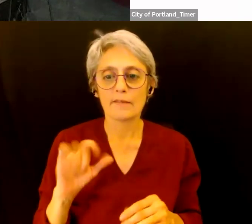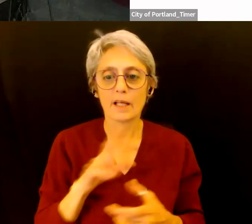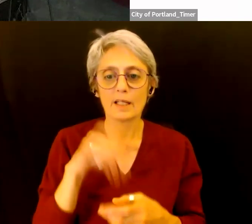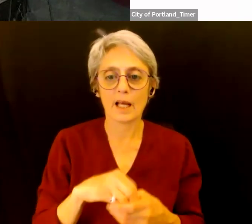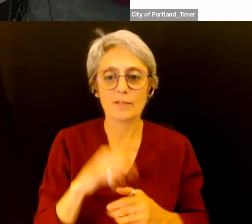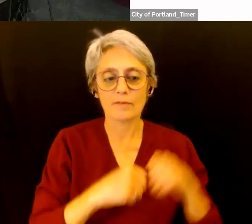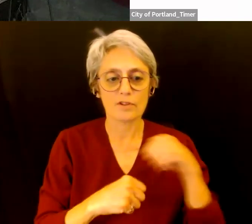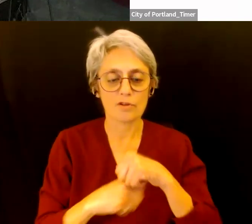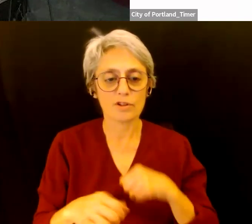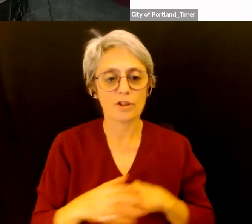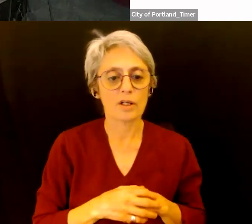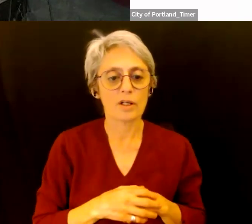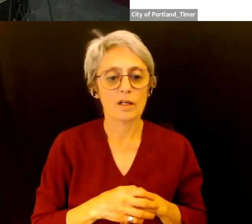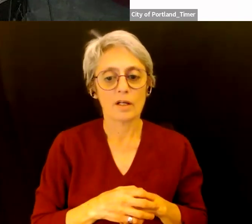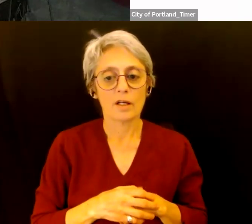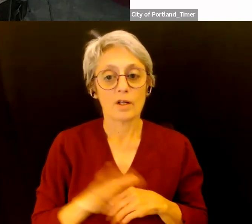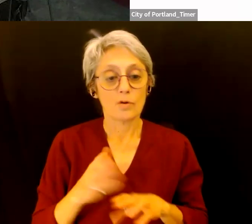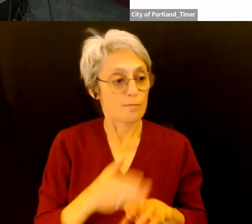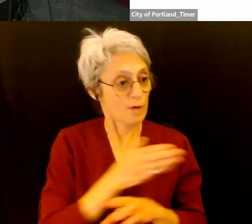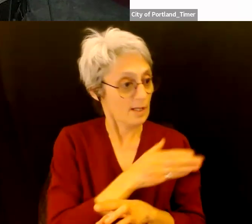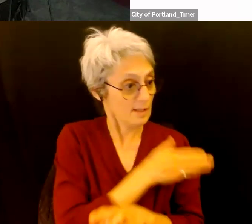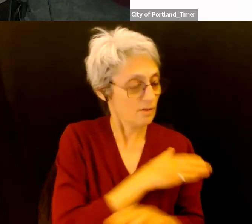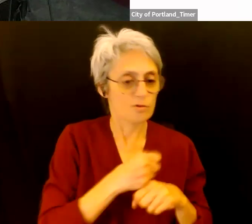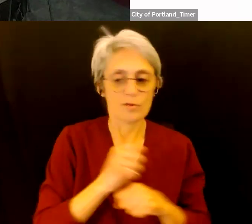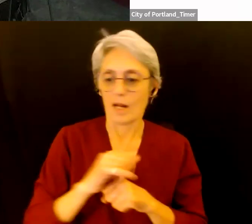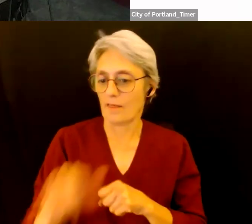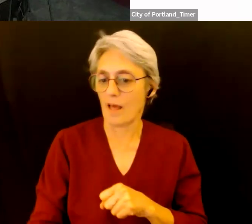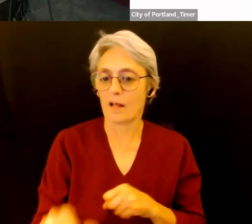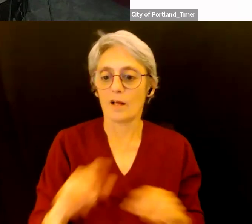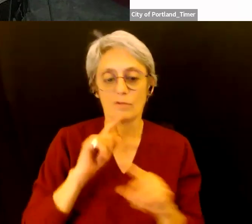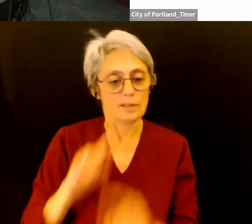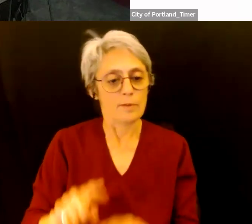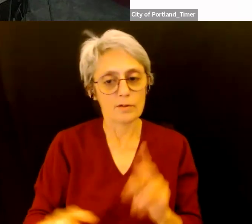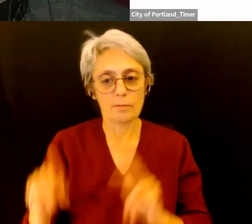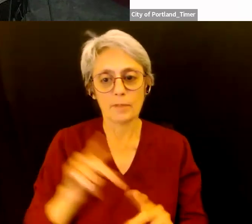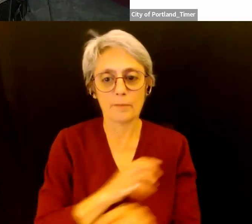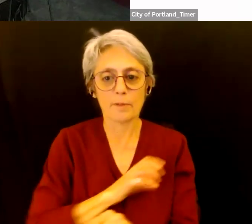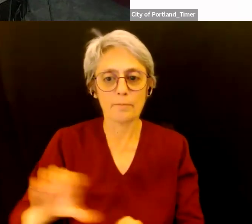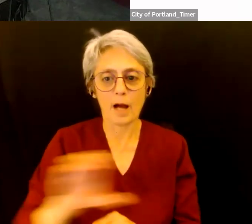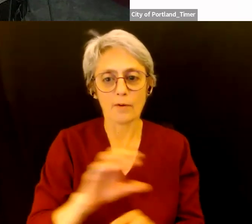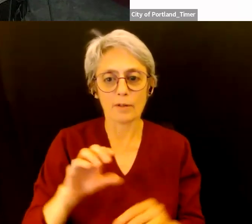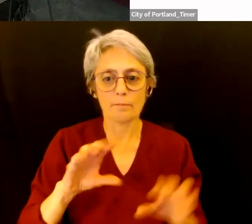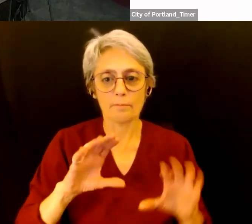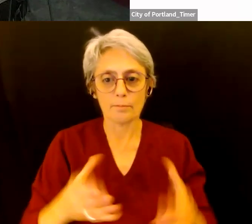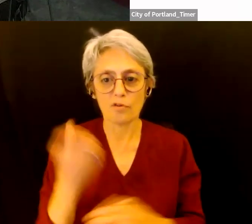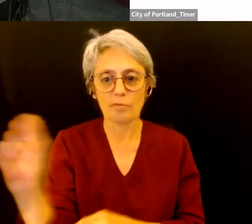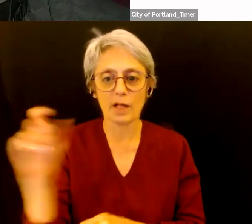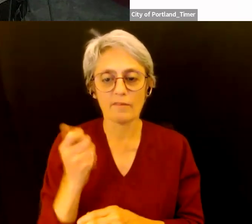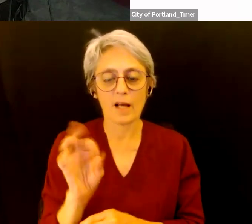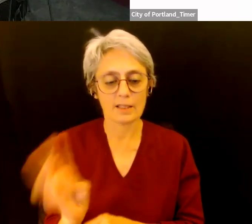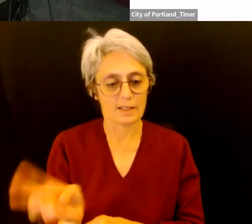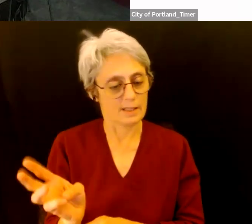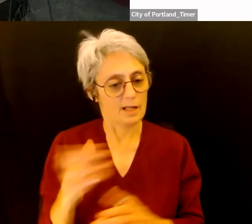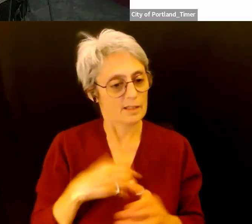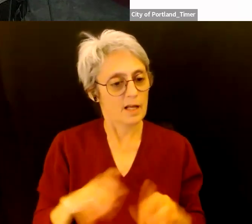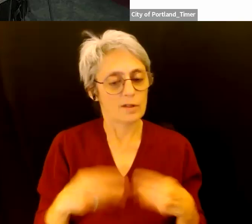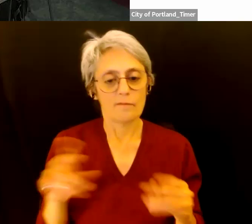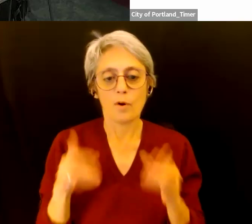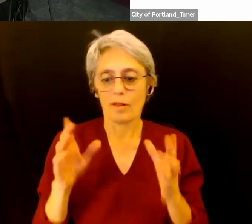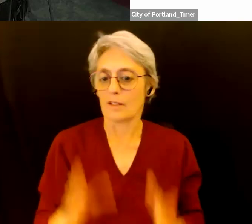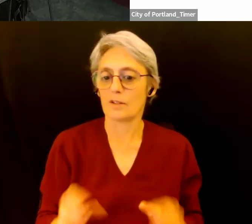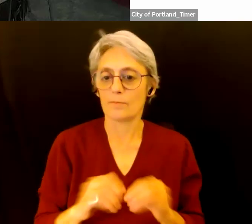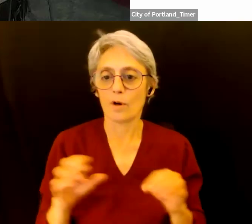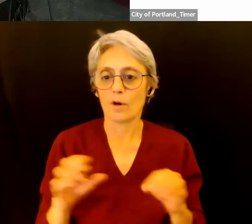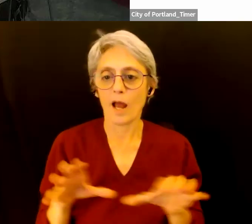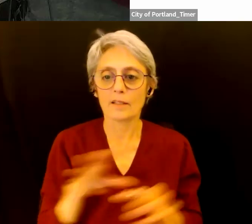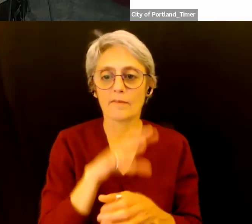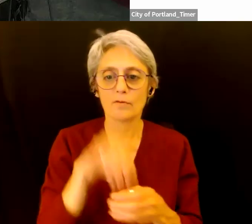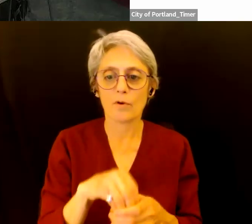It was created by your predecessors in response to the people-powered movement of the 60s and their desire to give Portlanders a more active role in the decisions that will impact their lives.